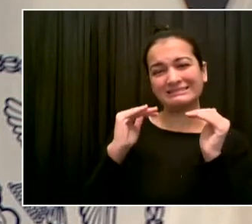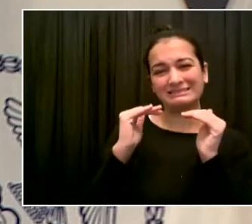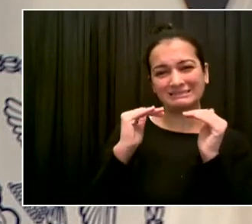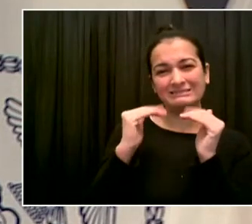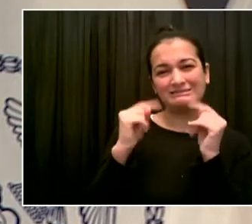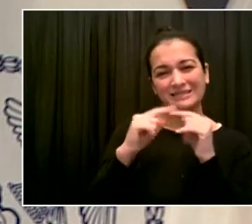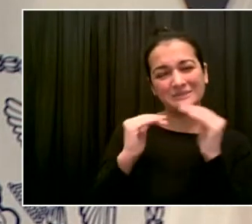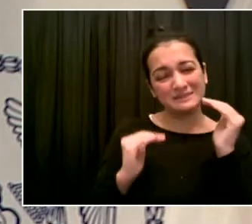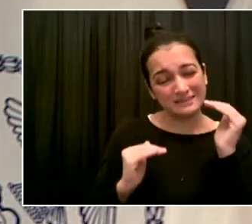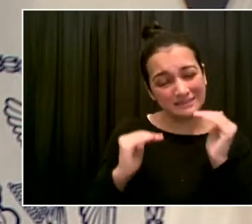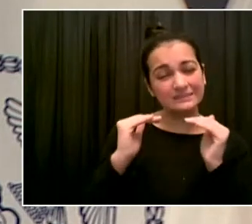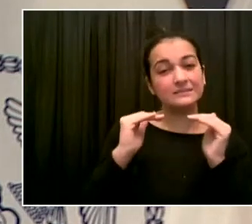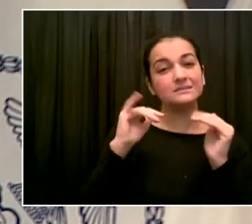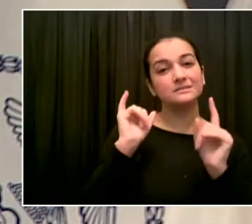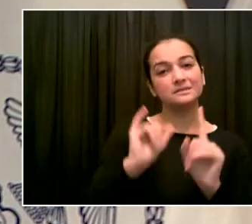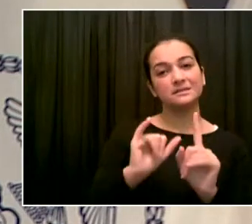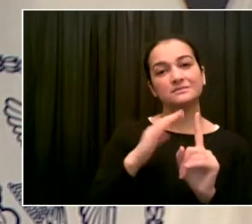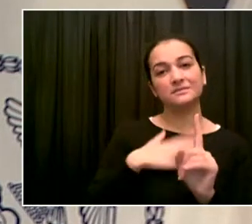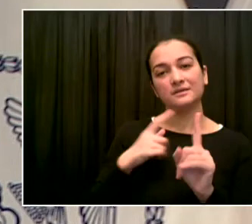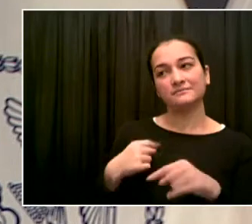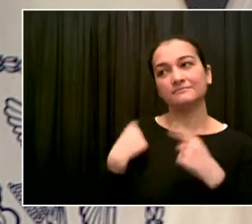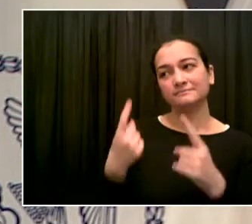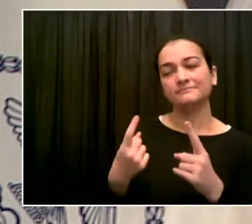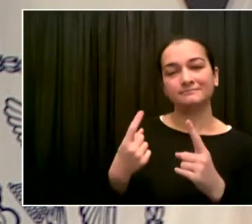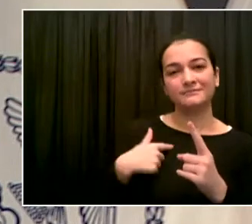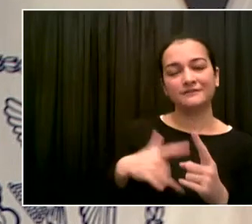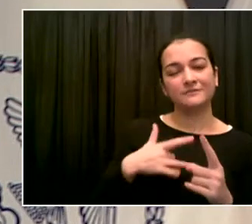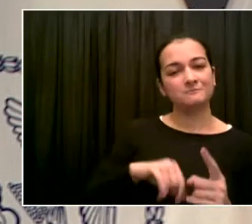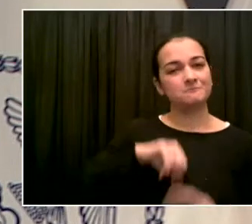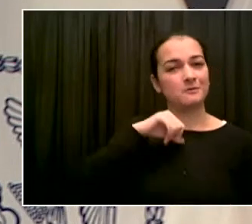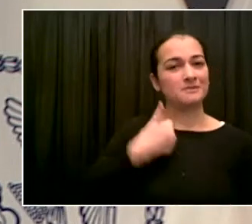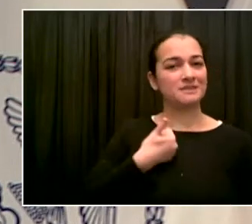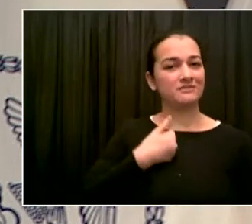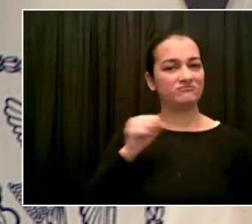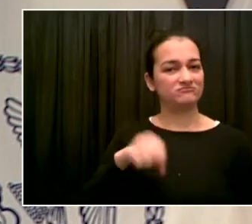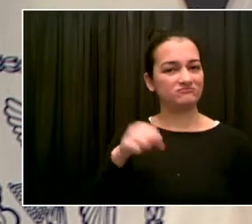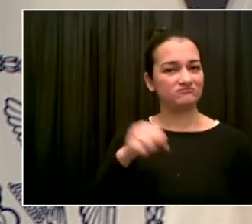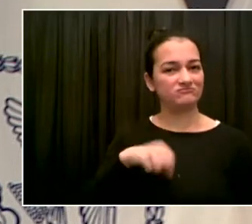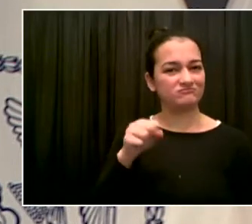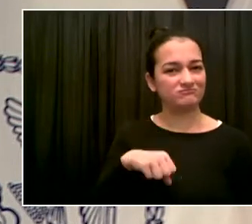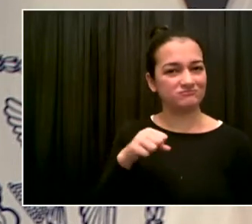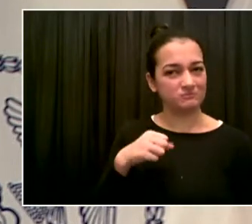QUESTIONS ABOU T FIGHTING INEQUALITY AND I TRULY BELIEVE THAT IT WOUD L CHANGE THE CITY AND I TRULY